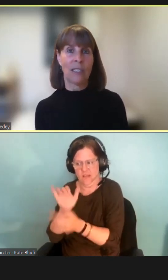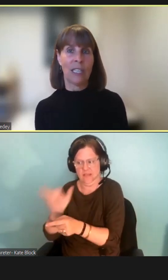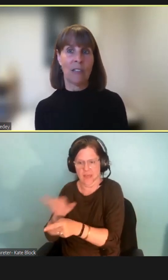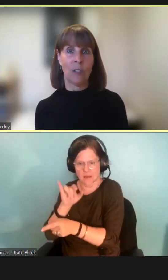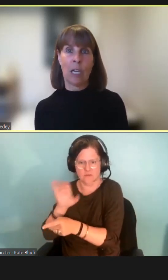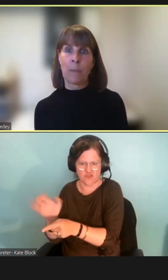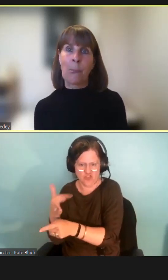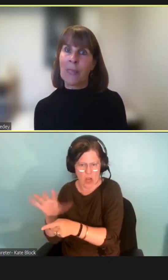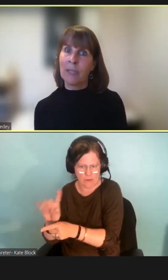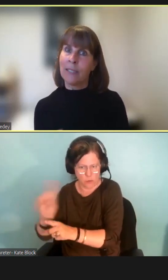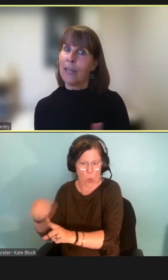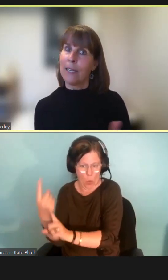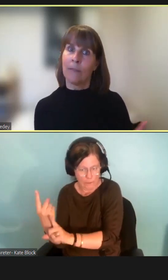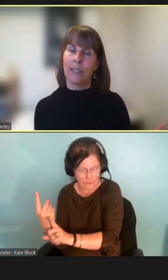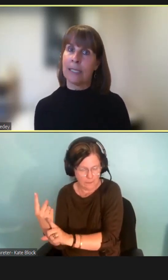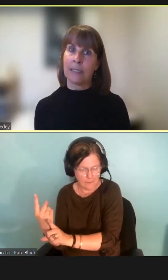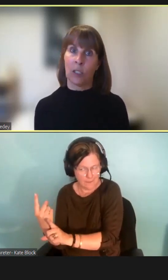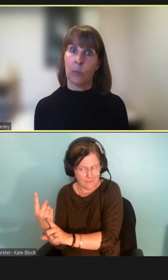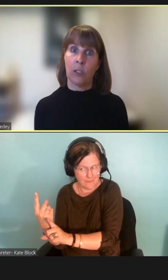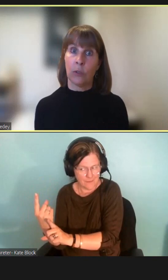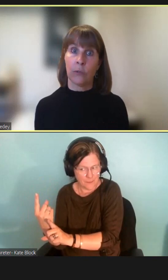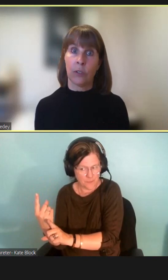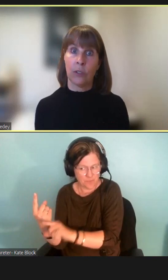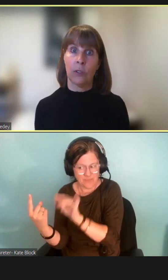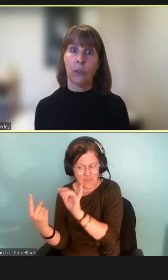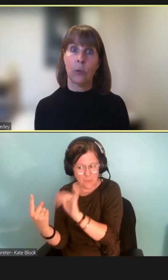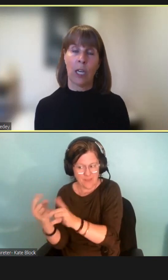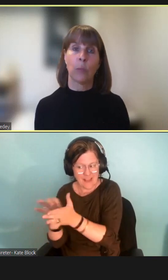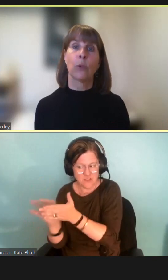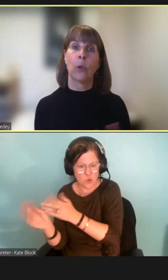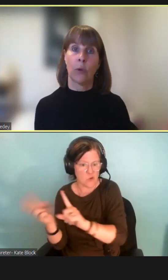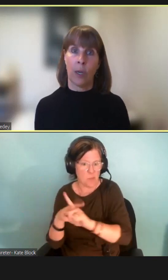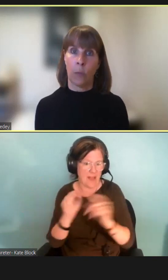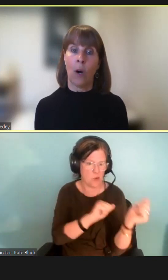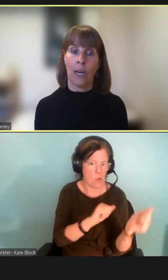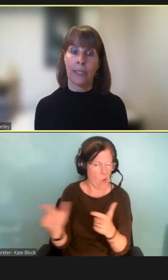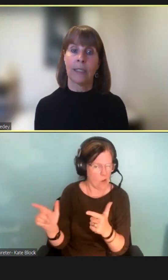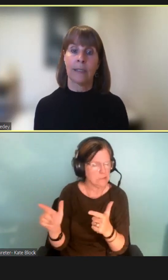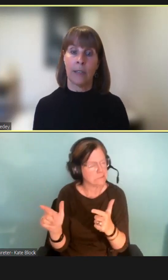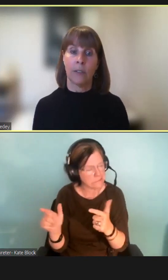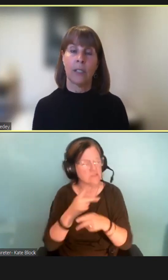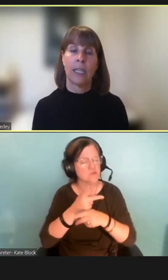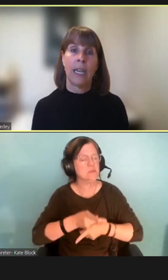level but not everything is going to be useful to you at a program-wide level